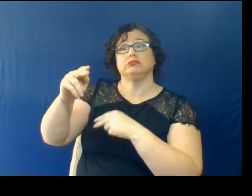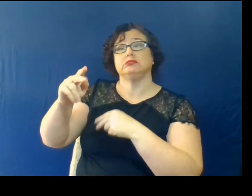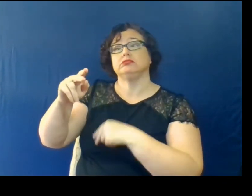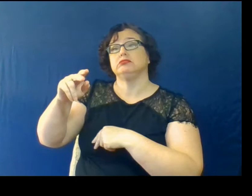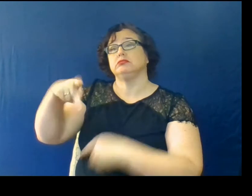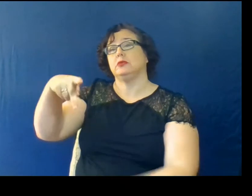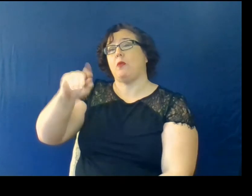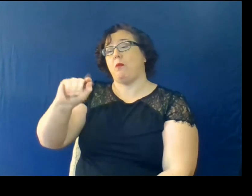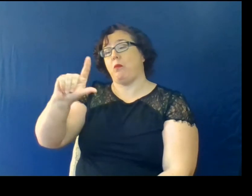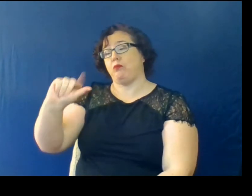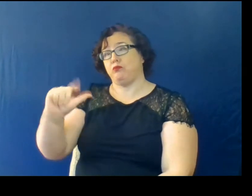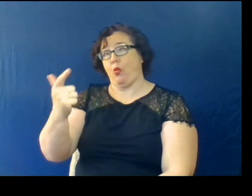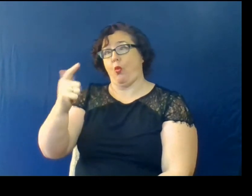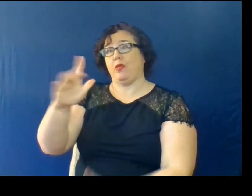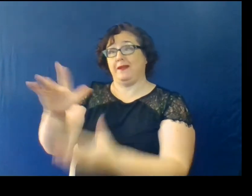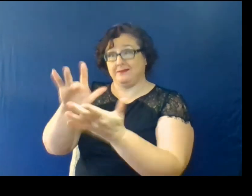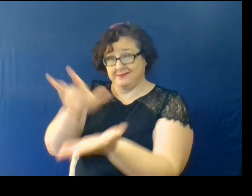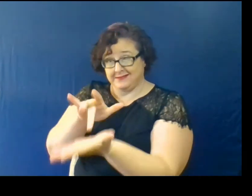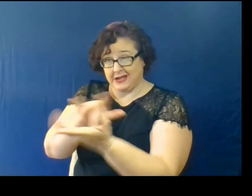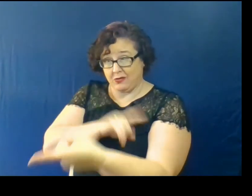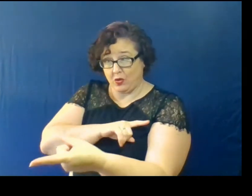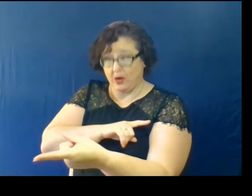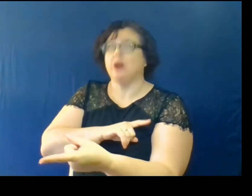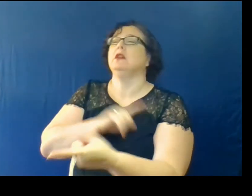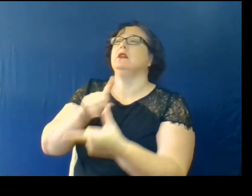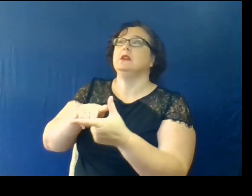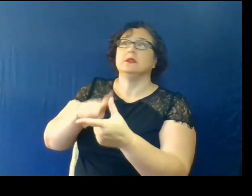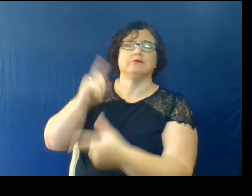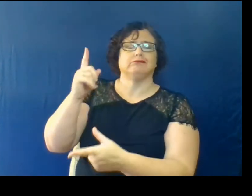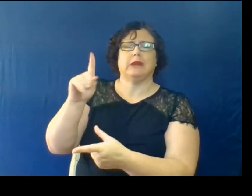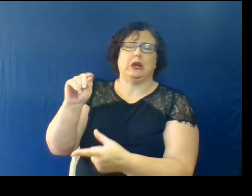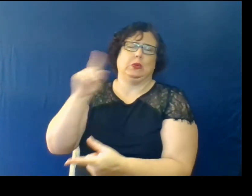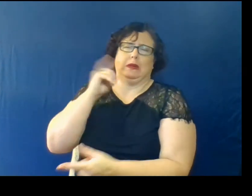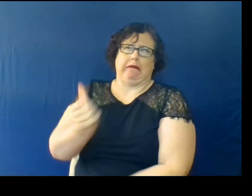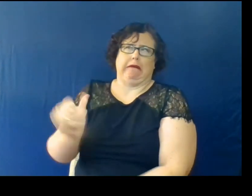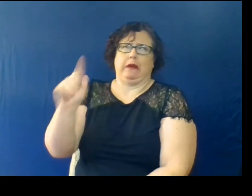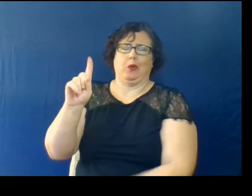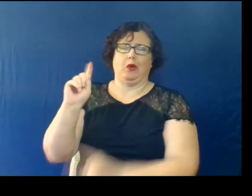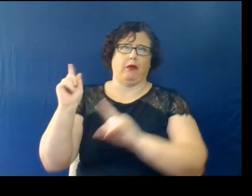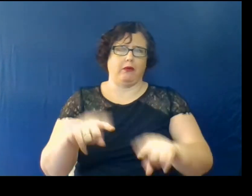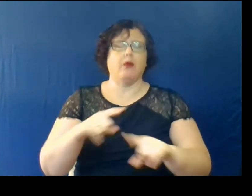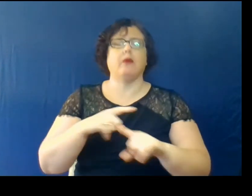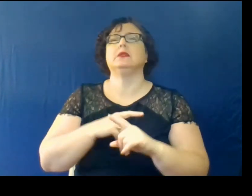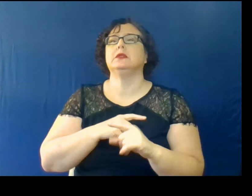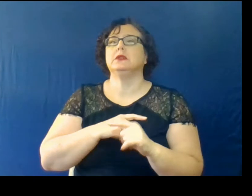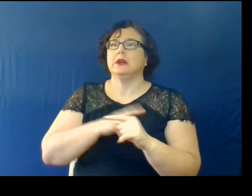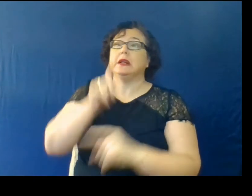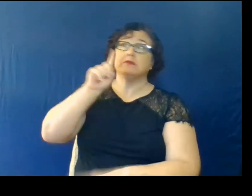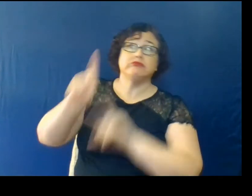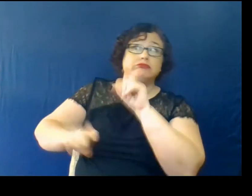And then go and vote. One thing though that I want to make sure that I also share